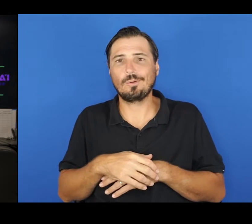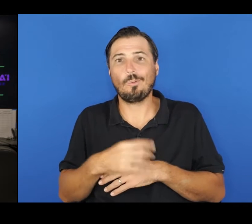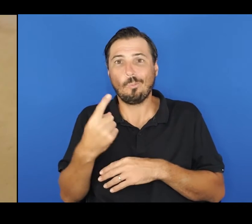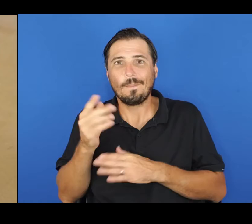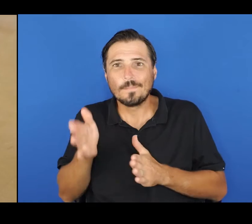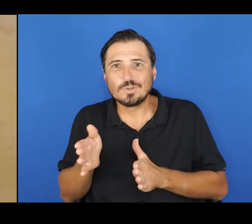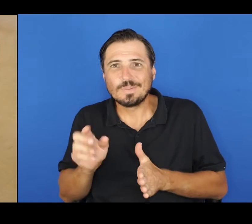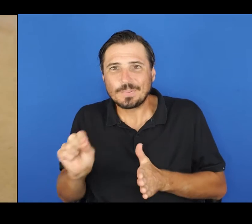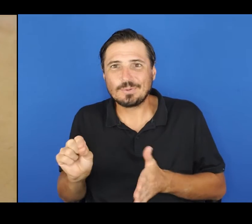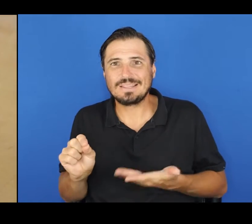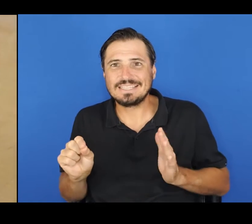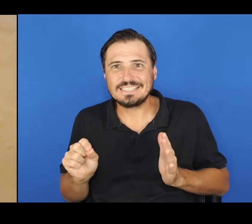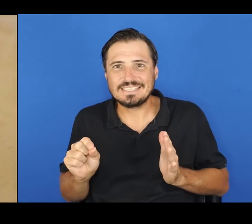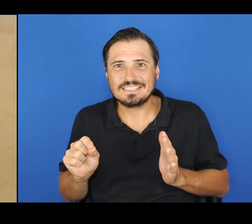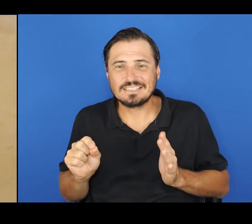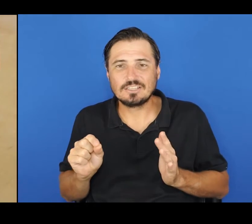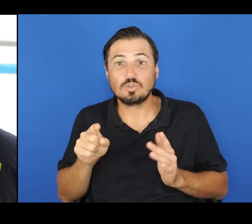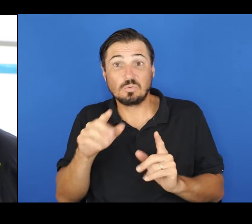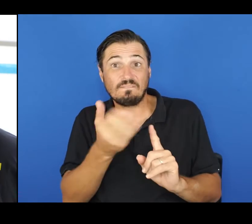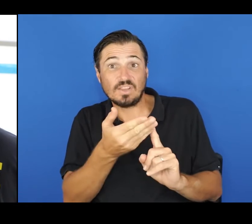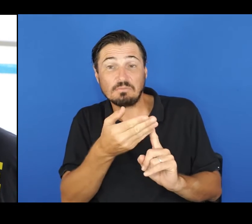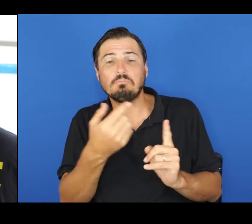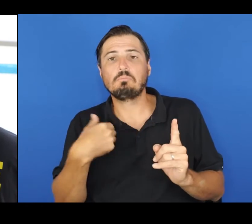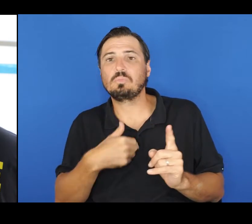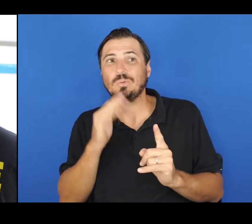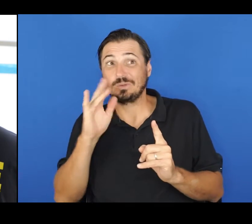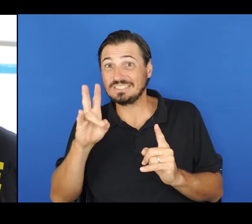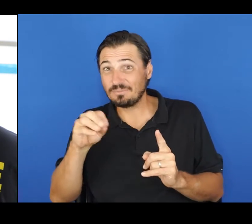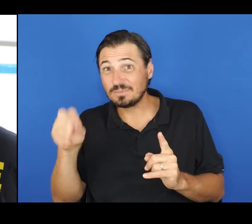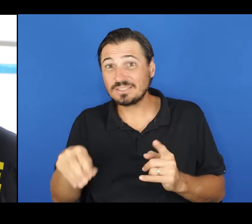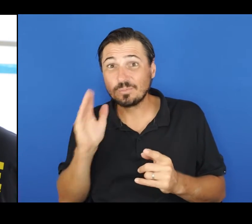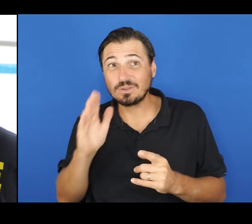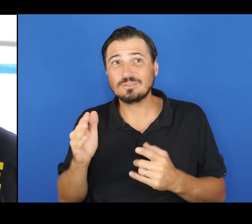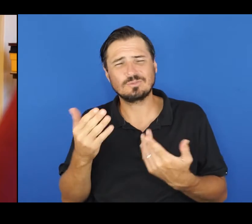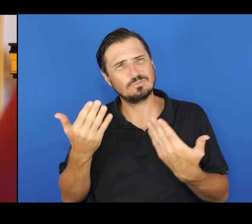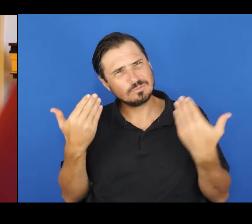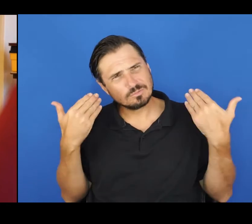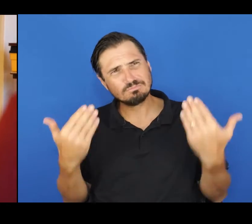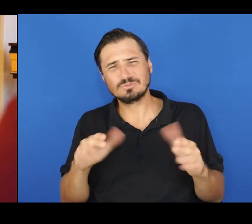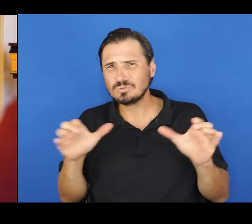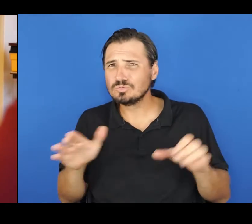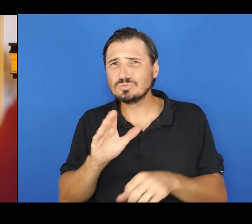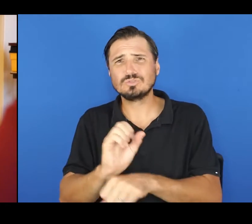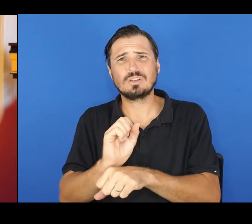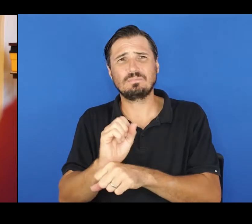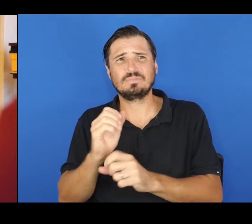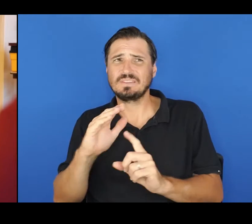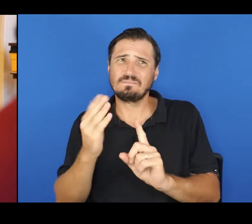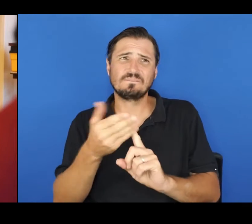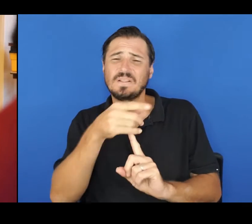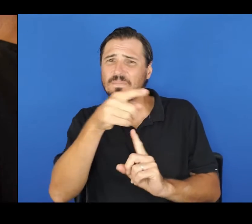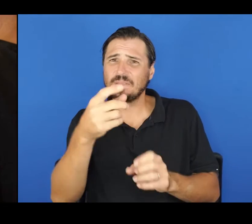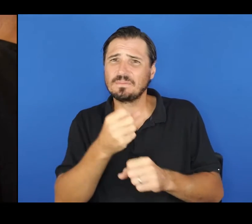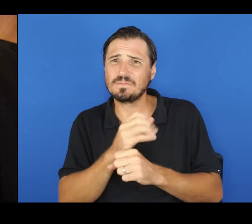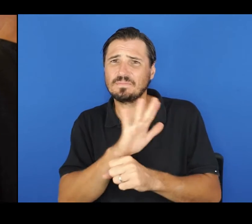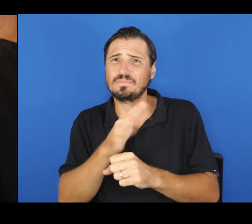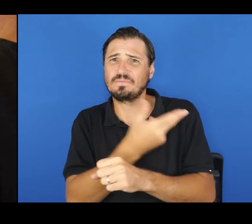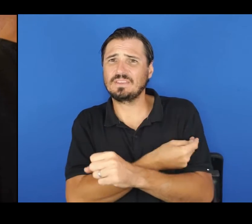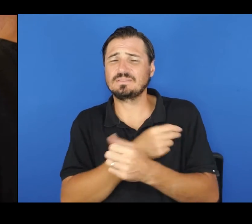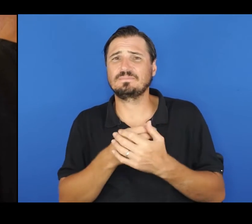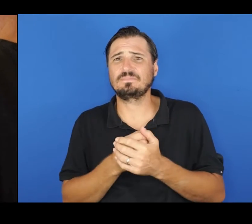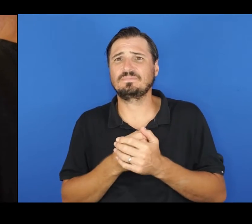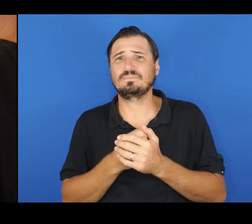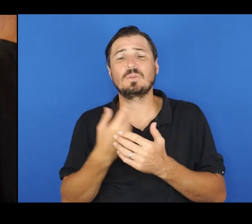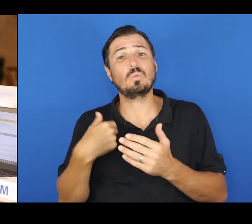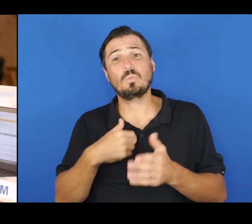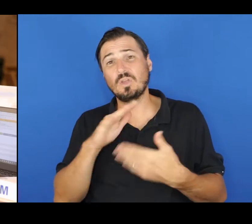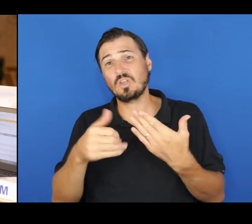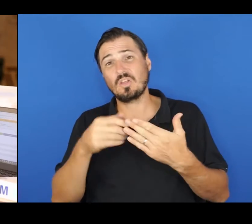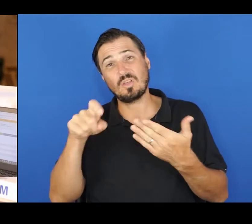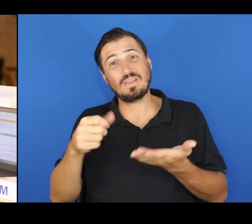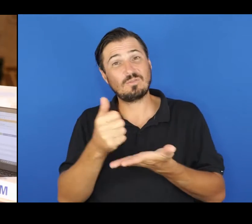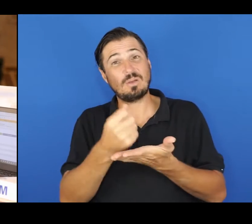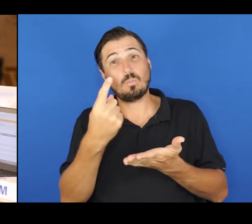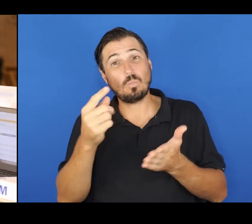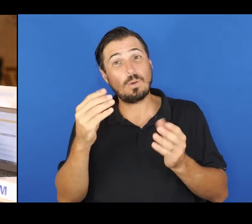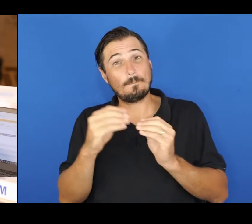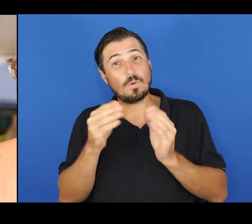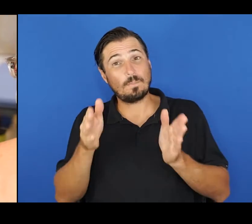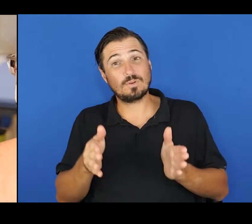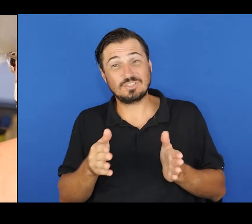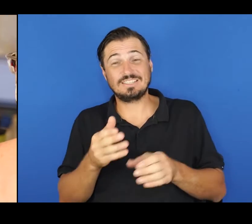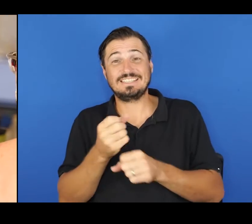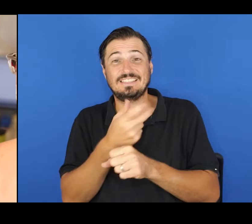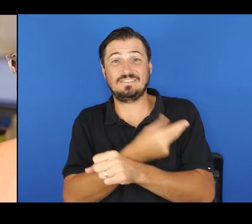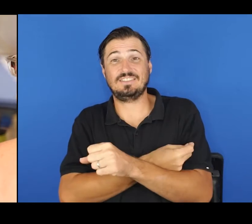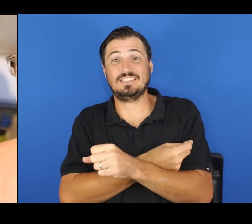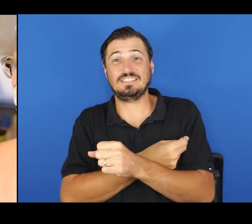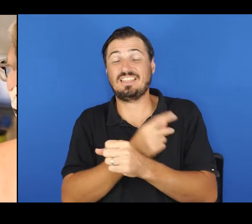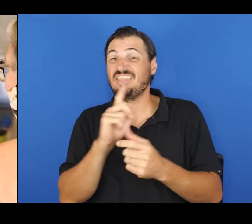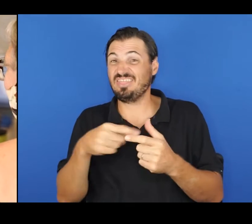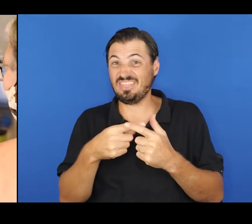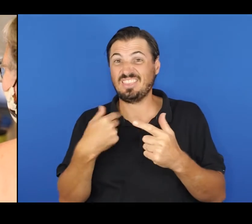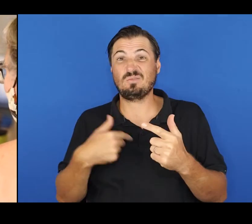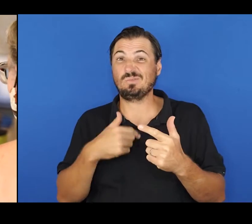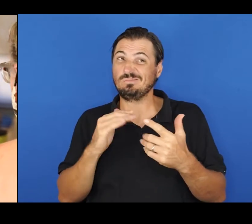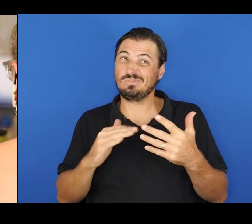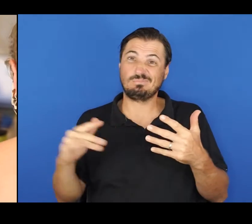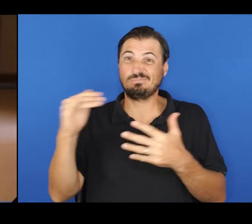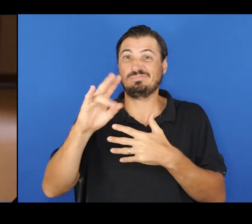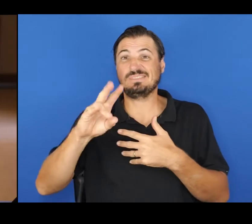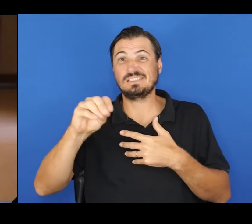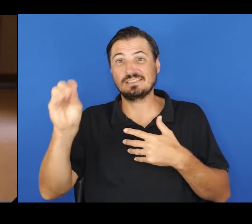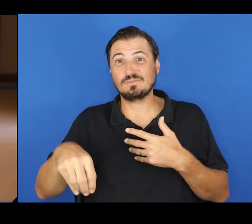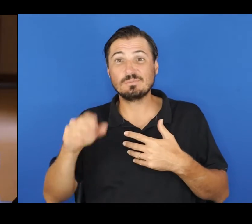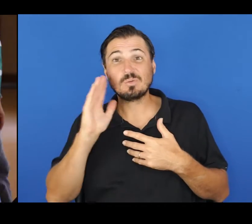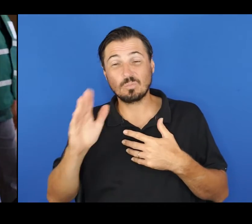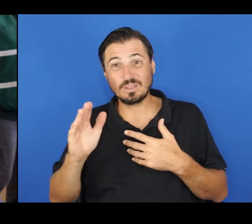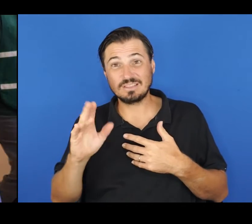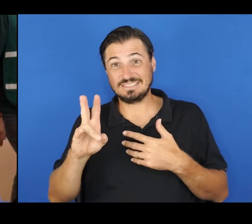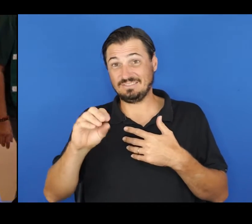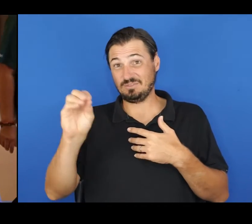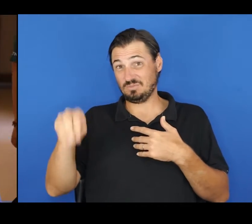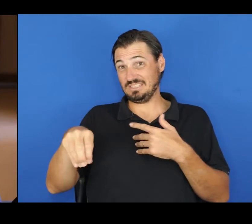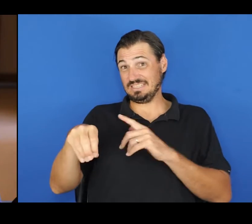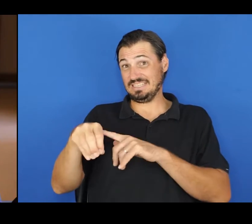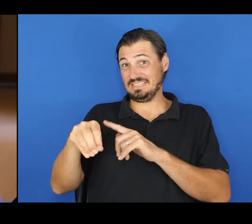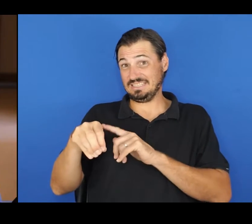So please, do your part, and become a vaccine ambassador. All each of us needs to do, is help just one new person get the vaccine. That will get us to 70%. And that is our path to lifting all